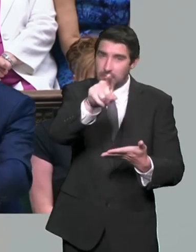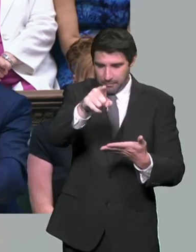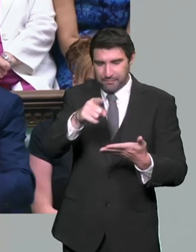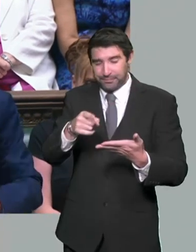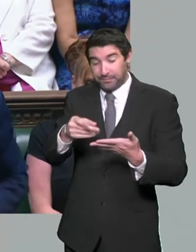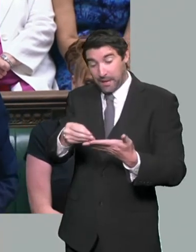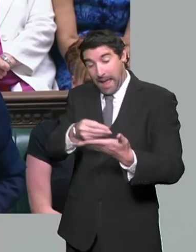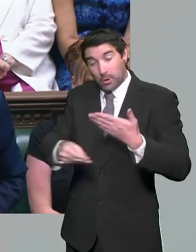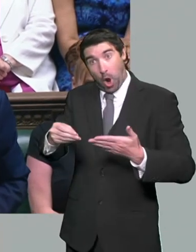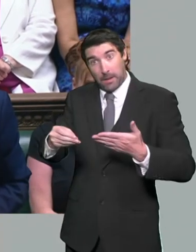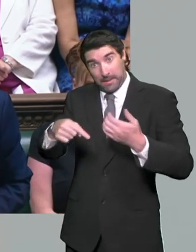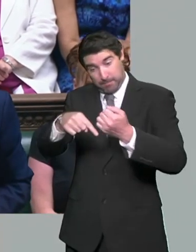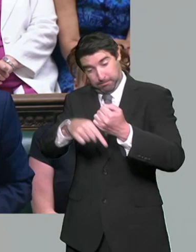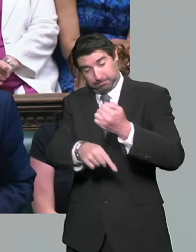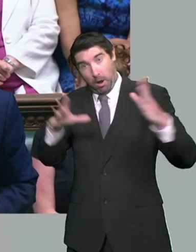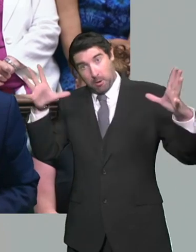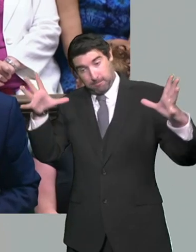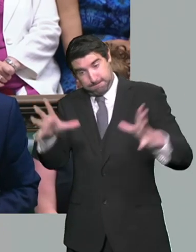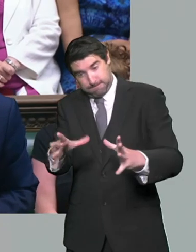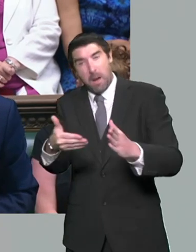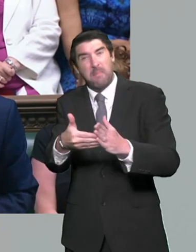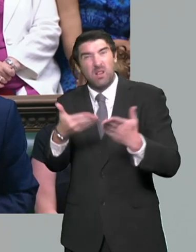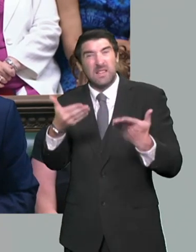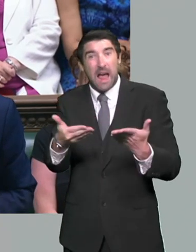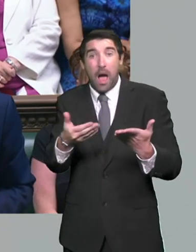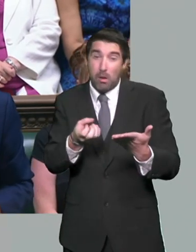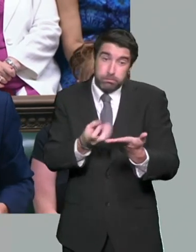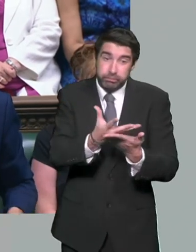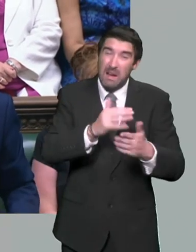He was warned about this last September, and what did he do?